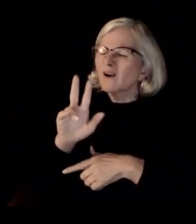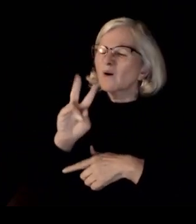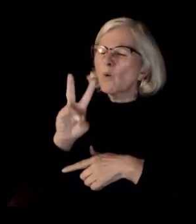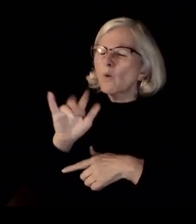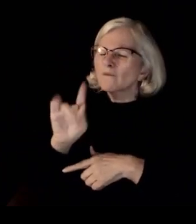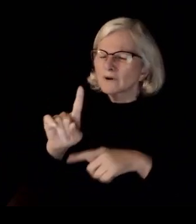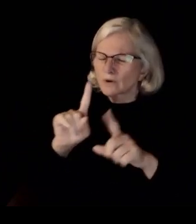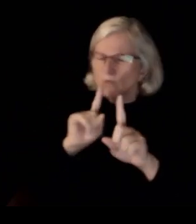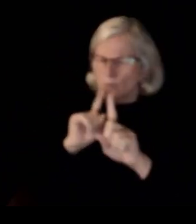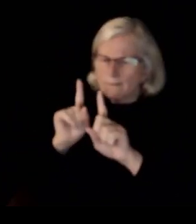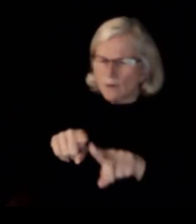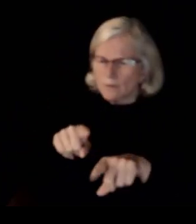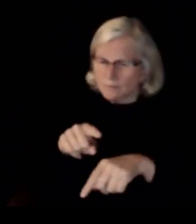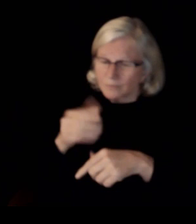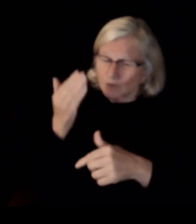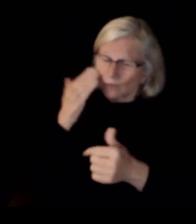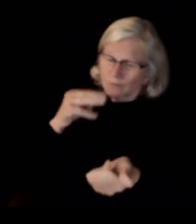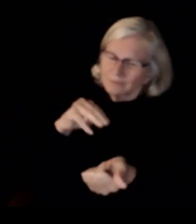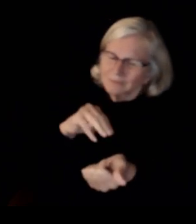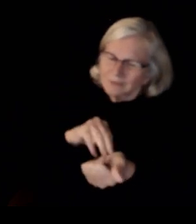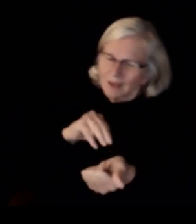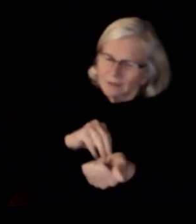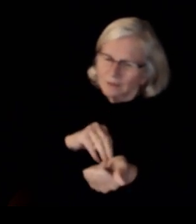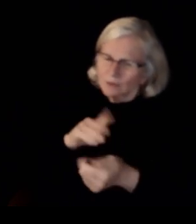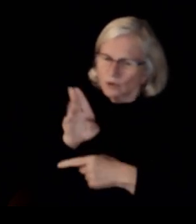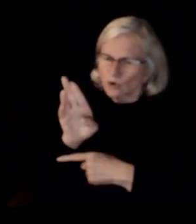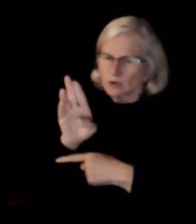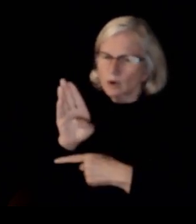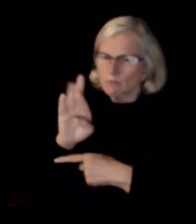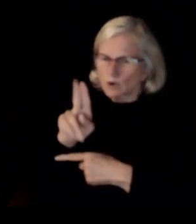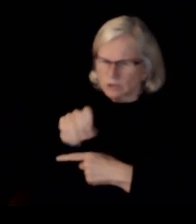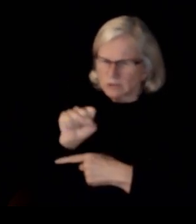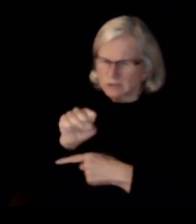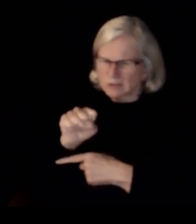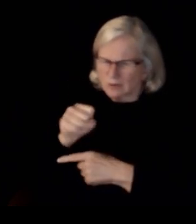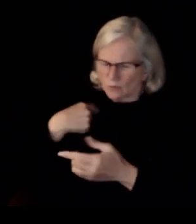in Minnesota looking at case counts, test positivity rates, localized outbreaks and